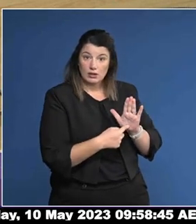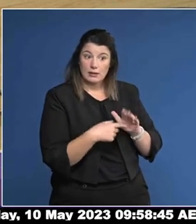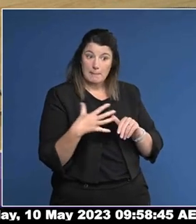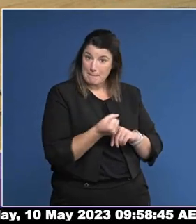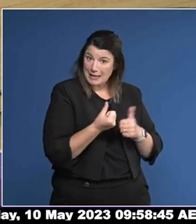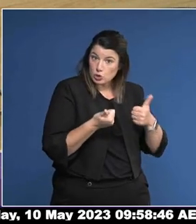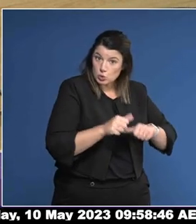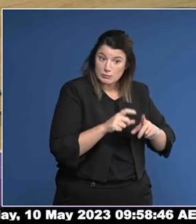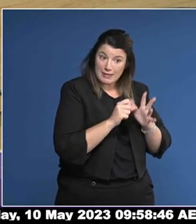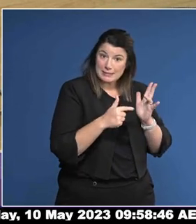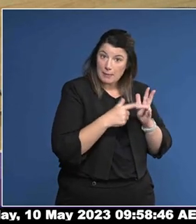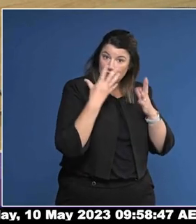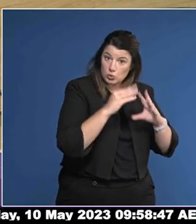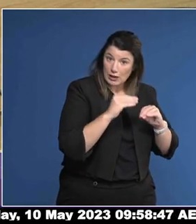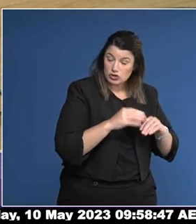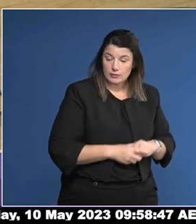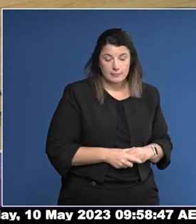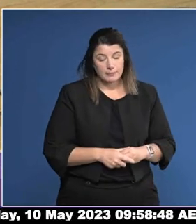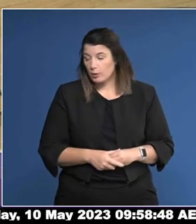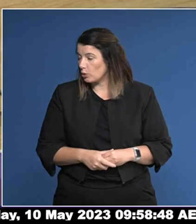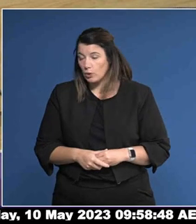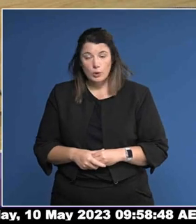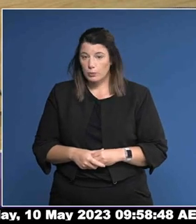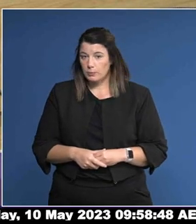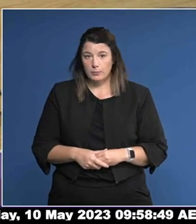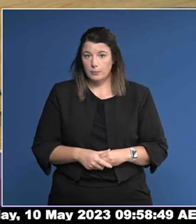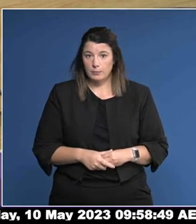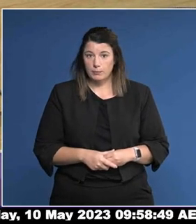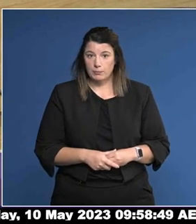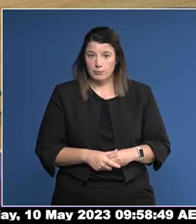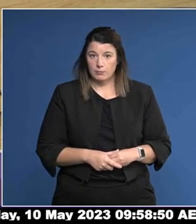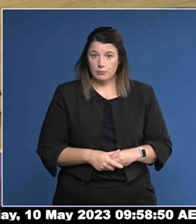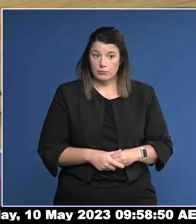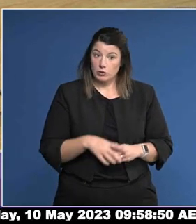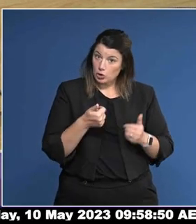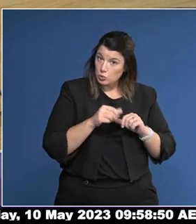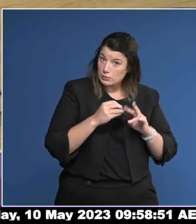Education? DR CRAWFORD: No, not Department of Education, no. Is it required to be used by the Department of Housing?